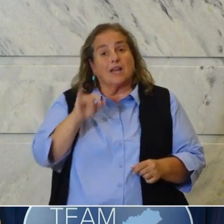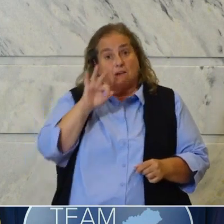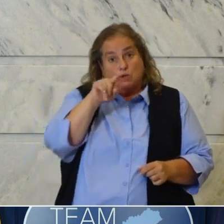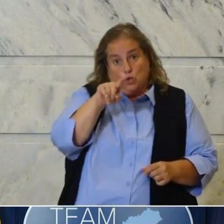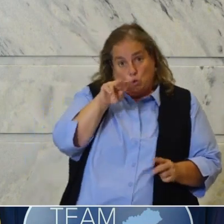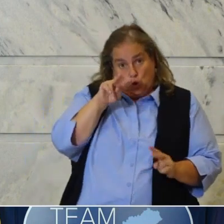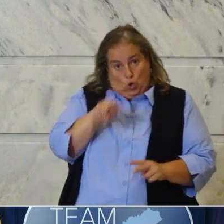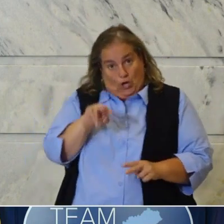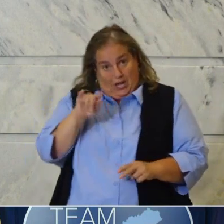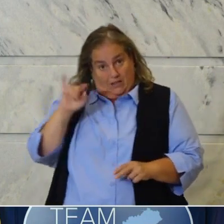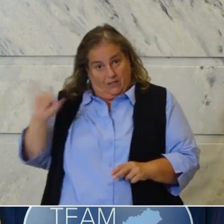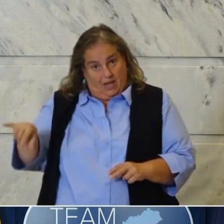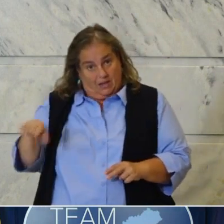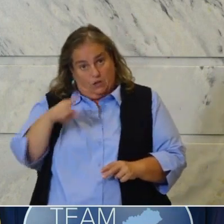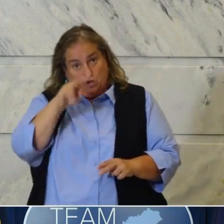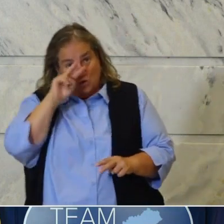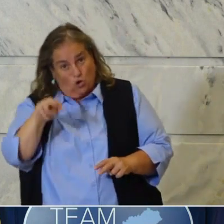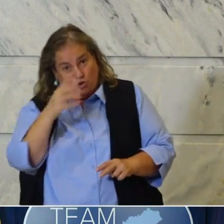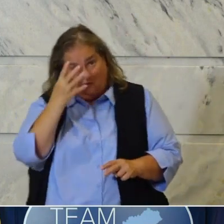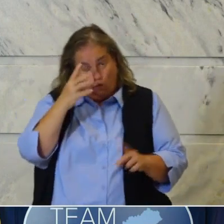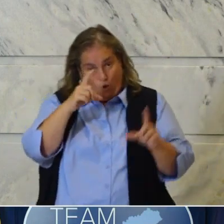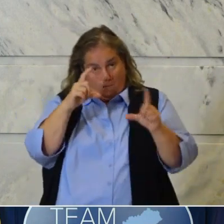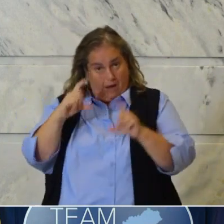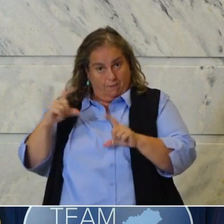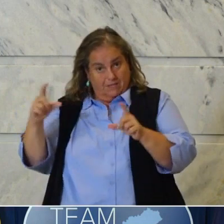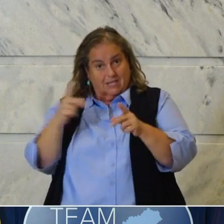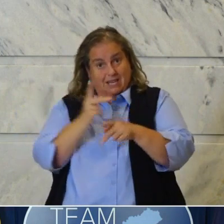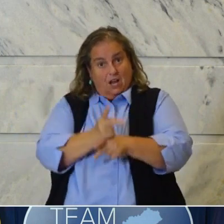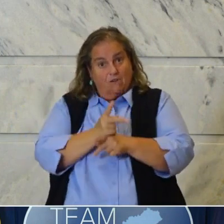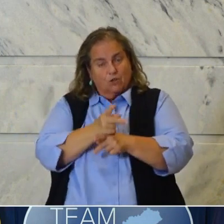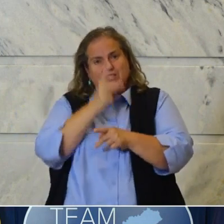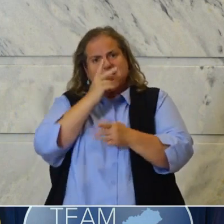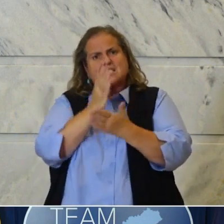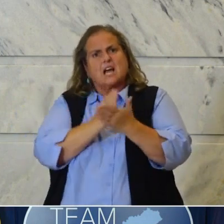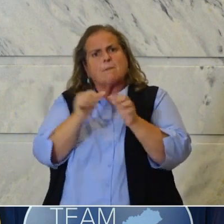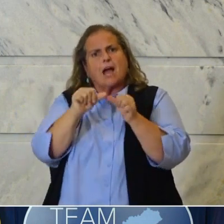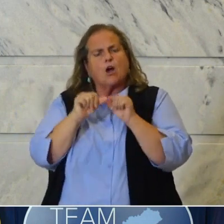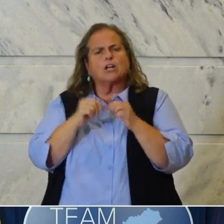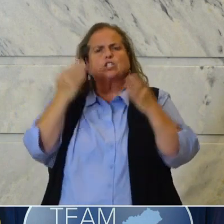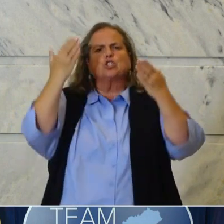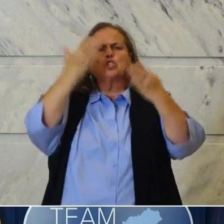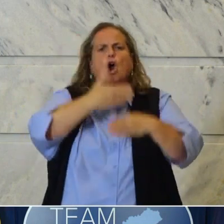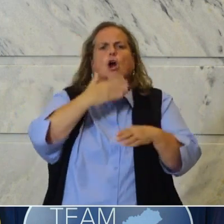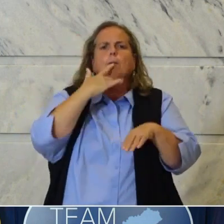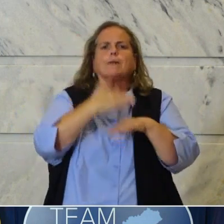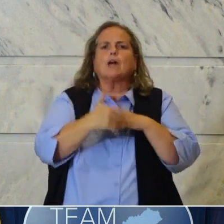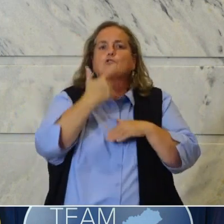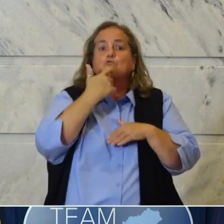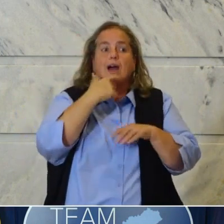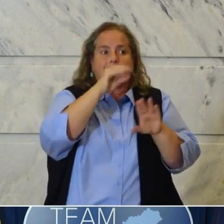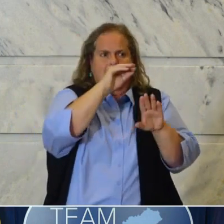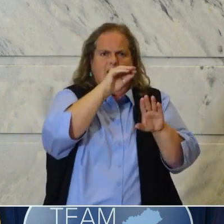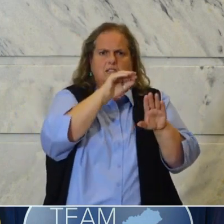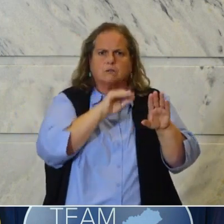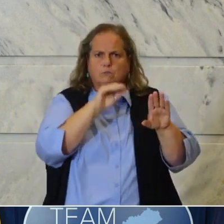this and you look at it carefully, you'll see the areas of the really dark blood red move around and you'll see that there are places that are light